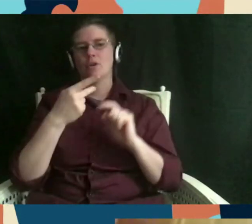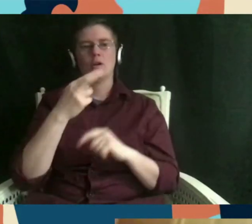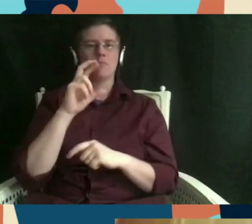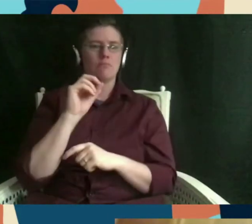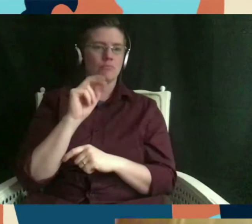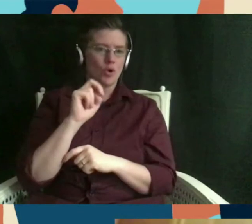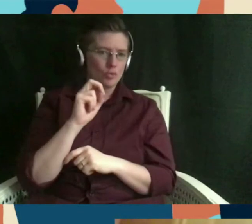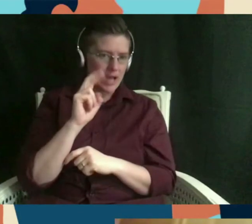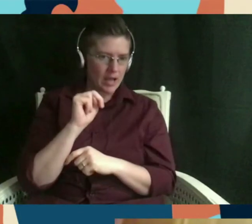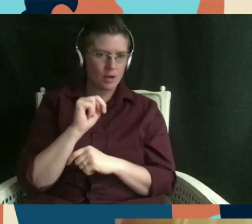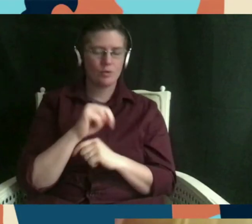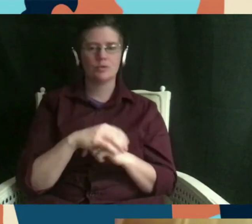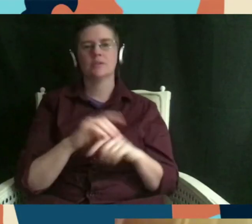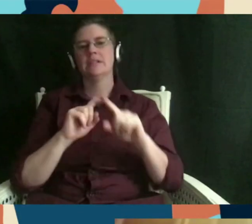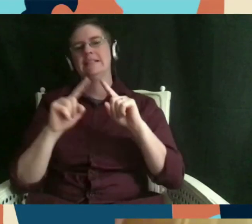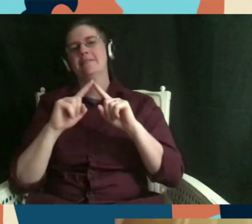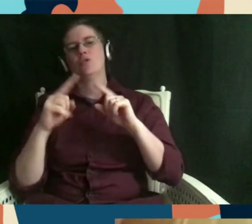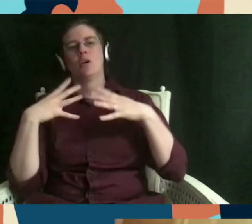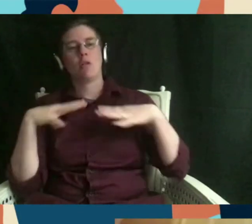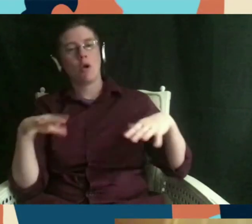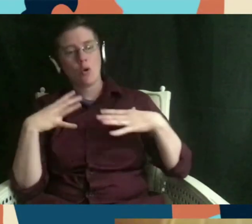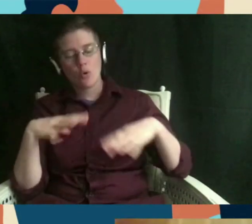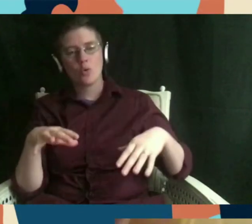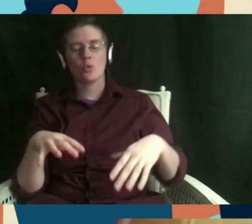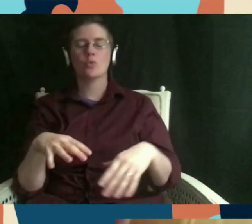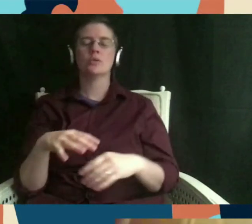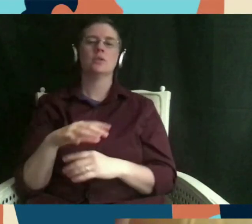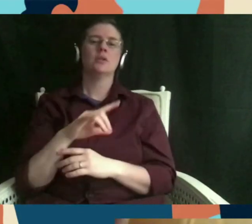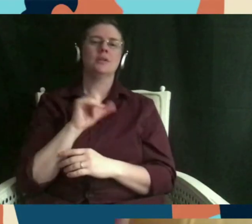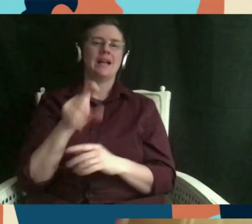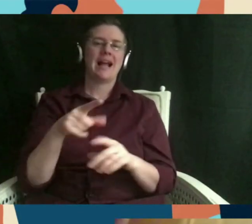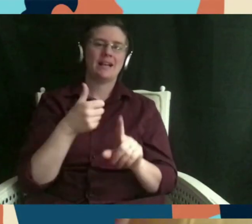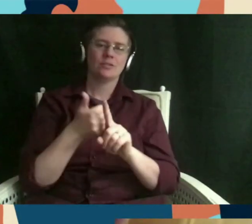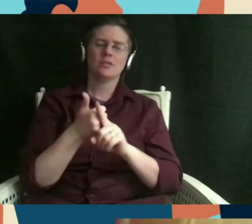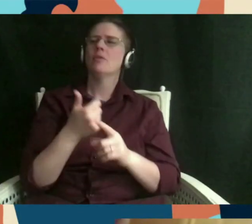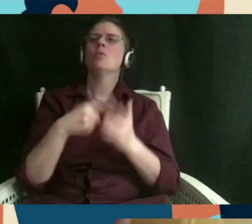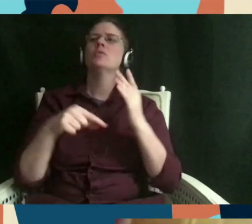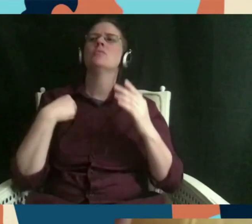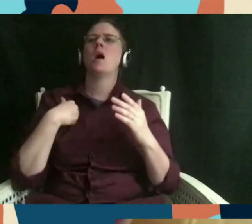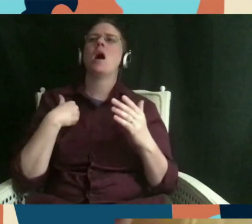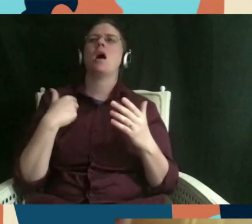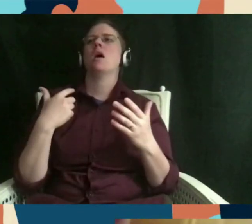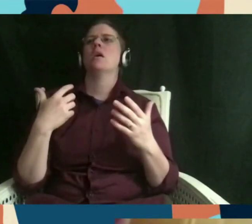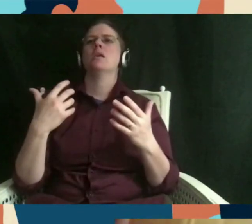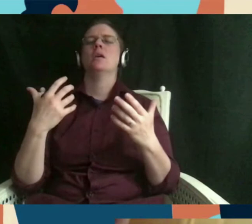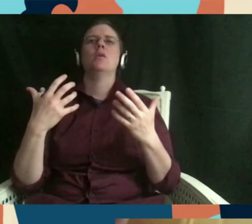presentation and clothing and ask yourself what do i want about gender how do i define gender